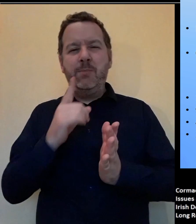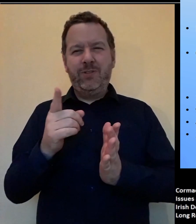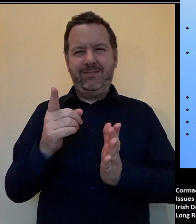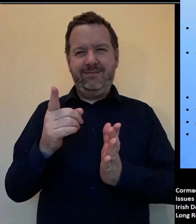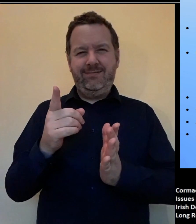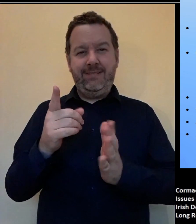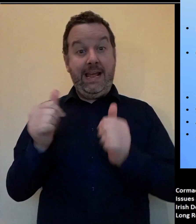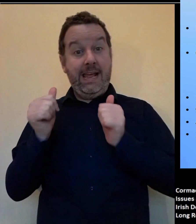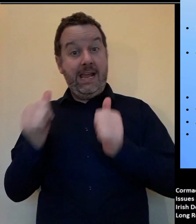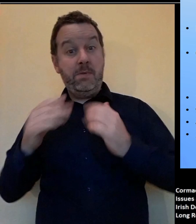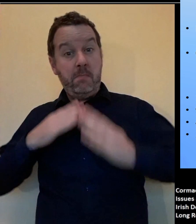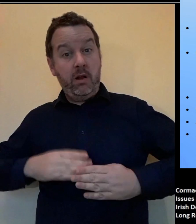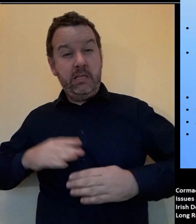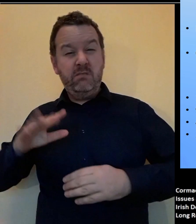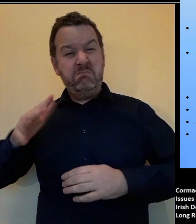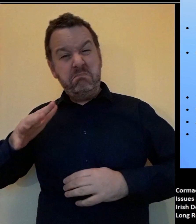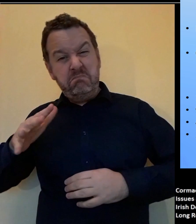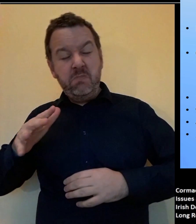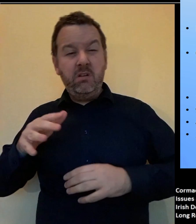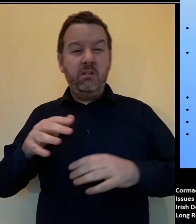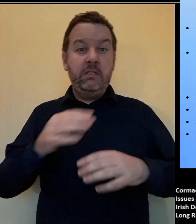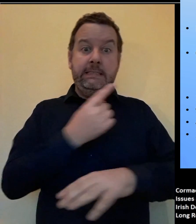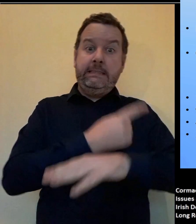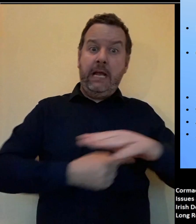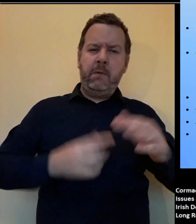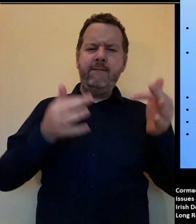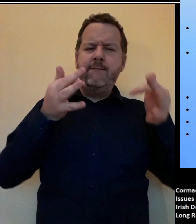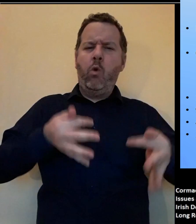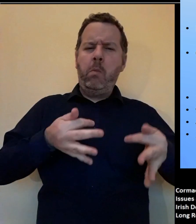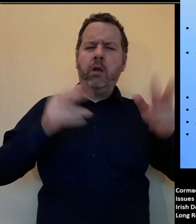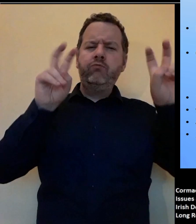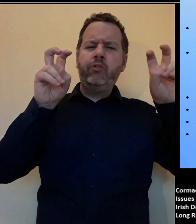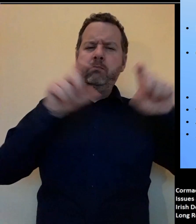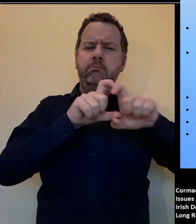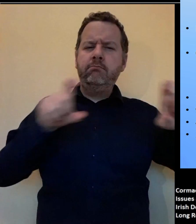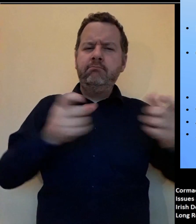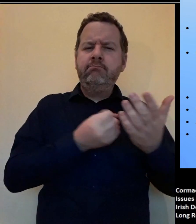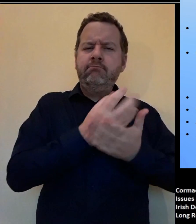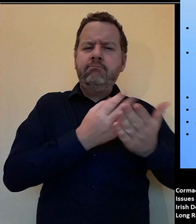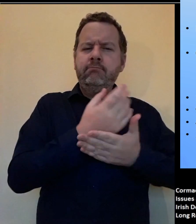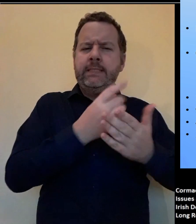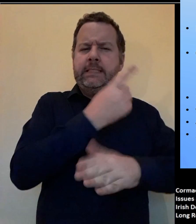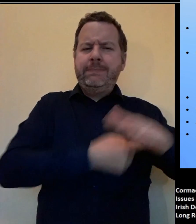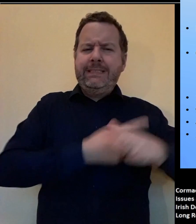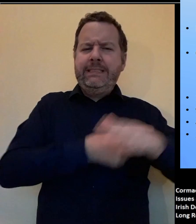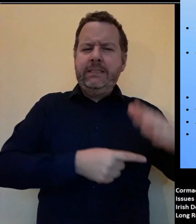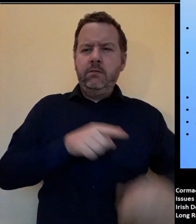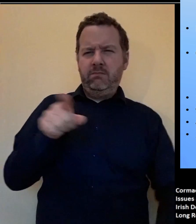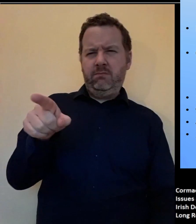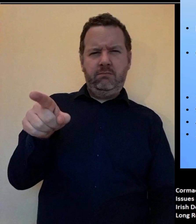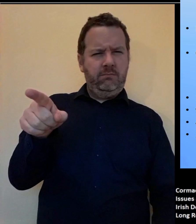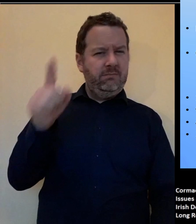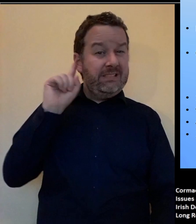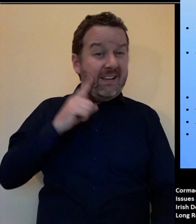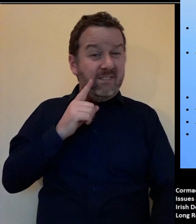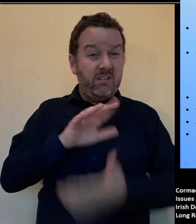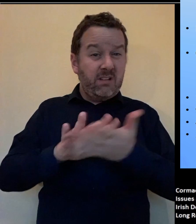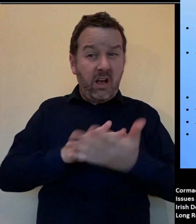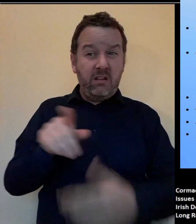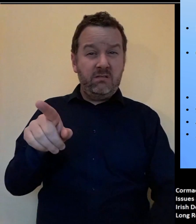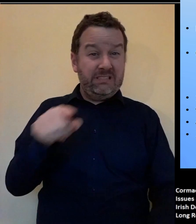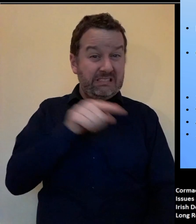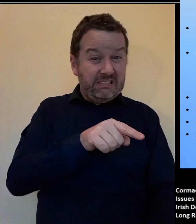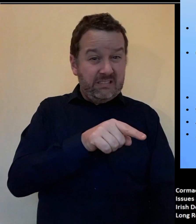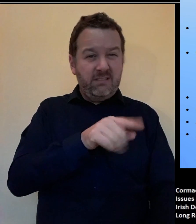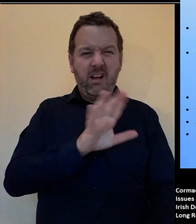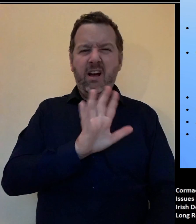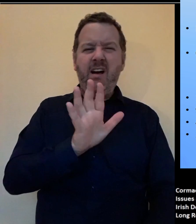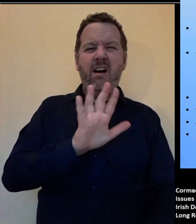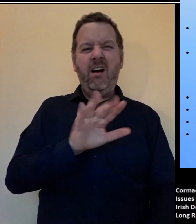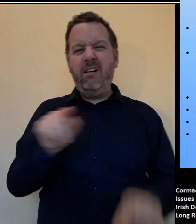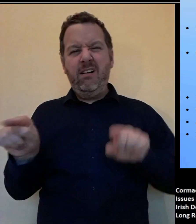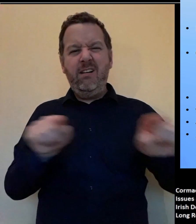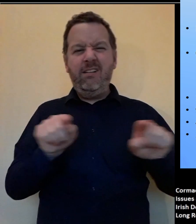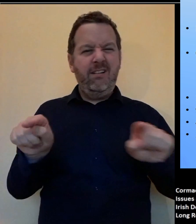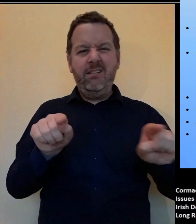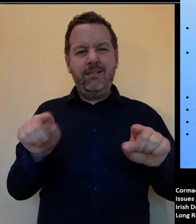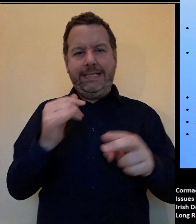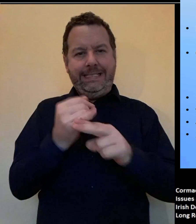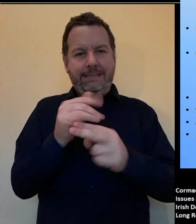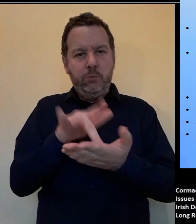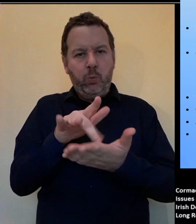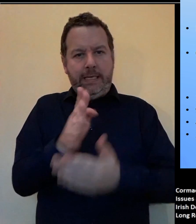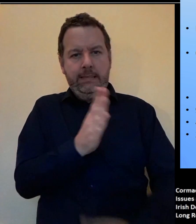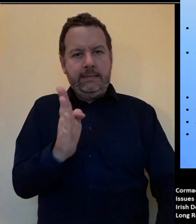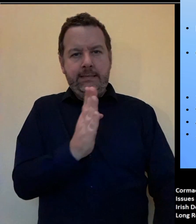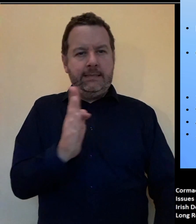but not 'disabled' in the sense that poor law authorities might have formally defined it at this time.